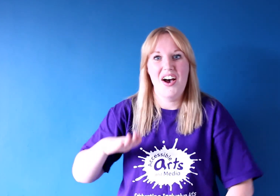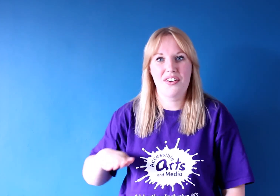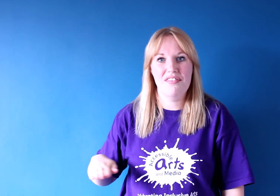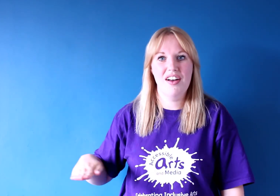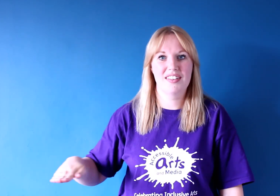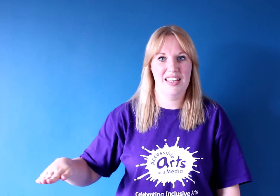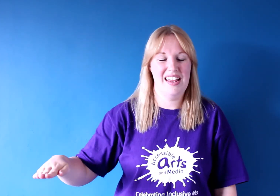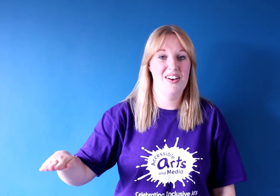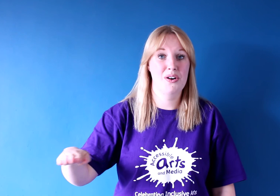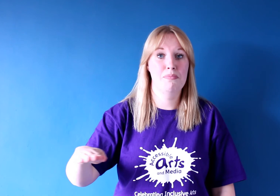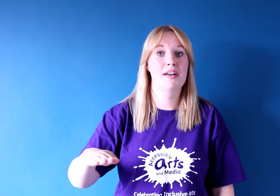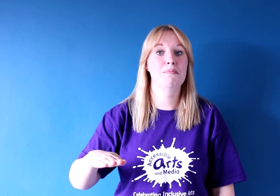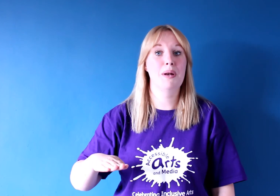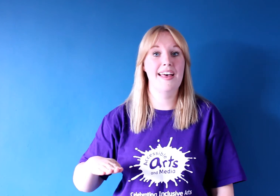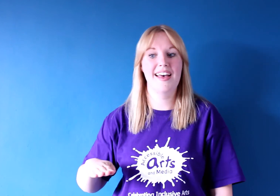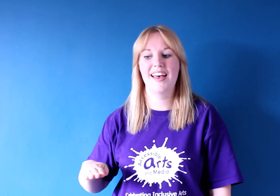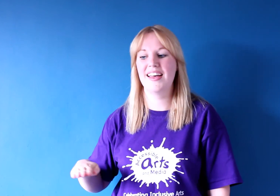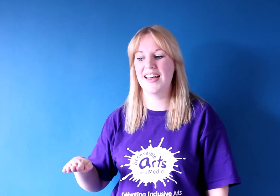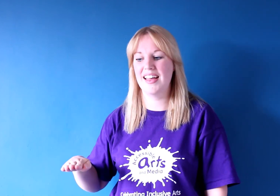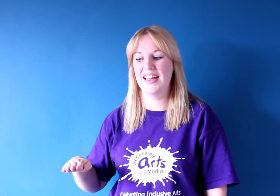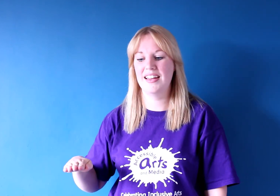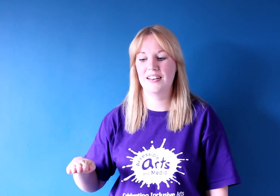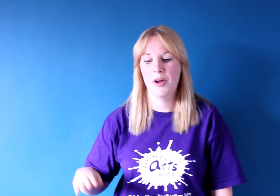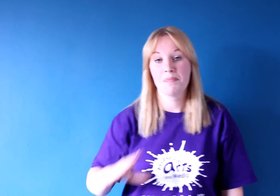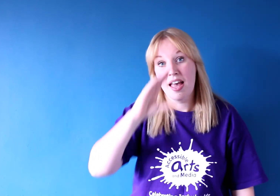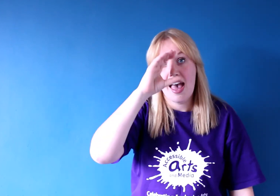Across the open plane.